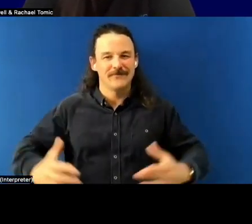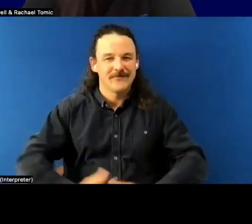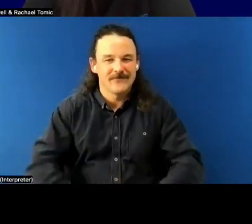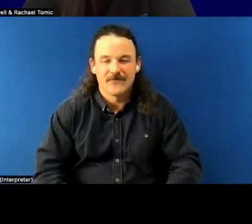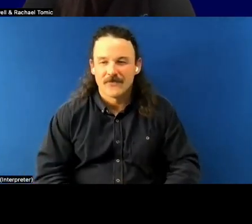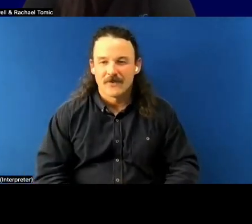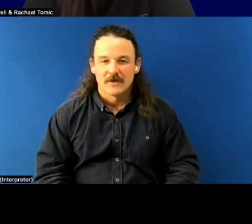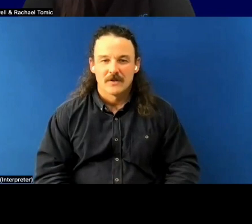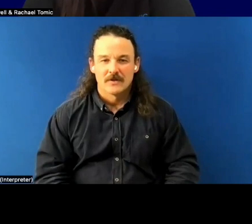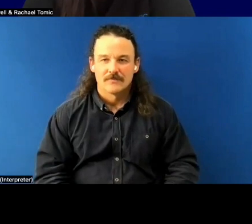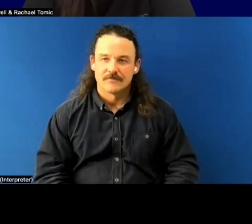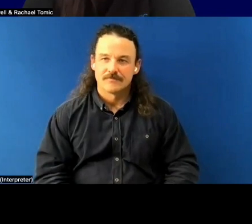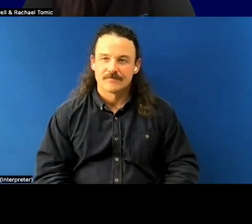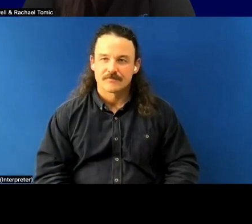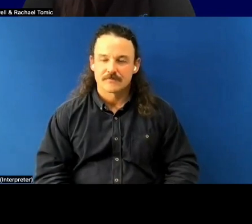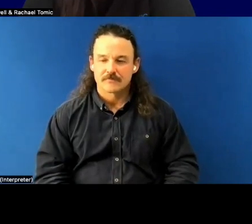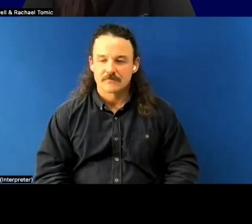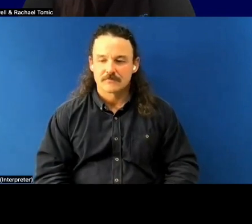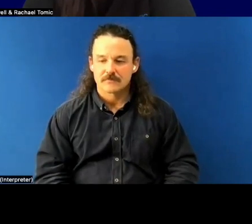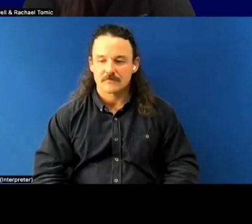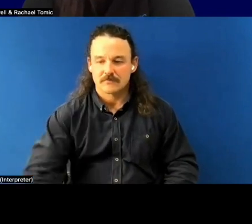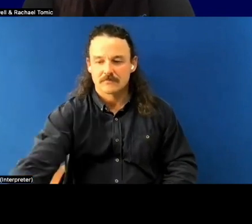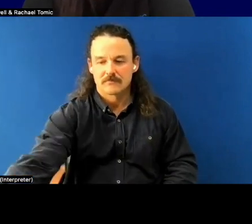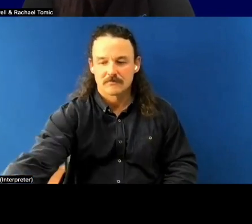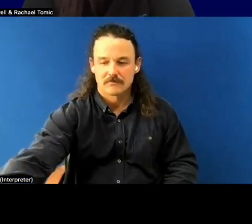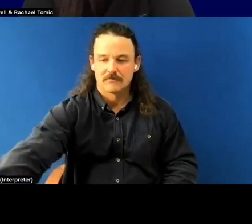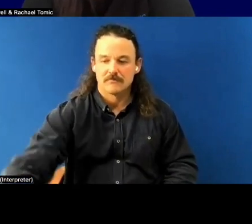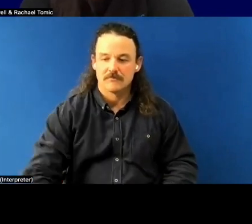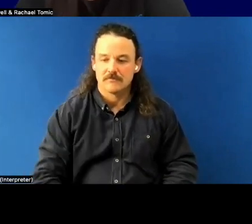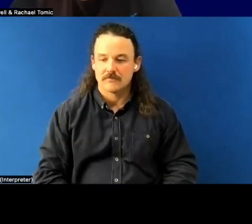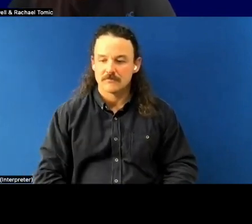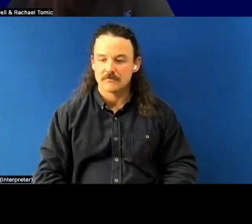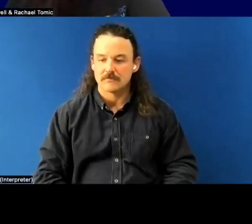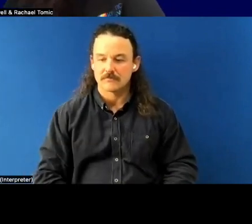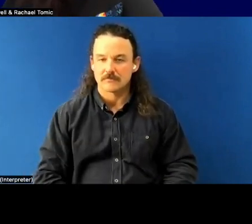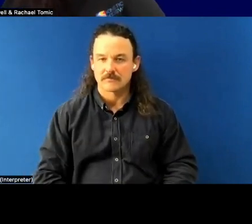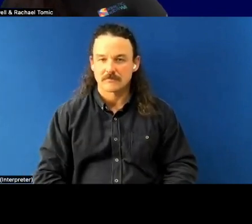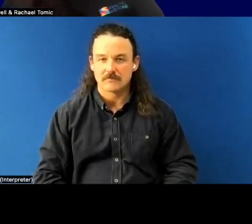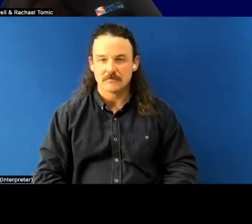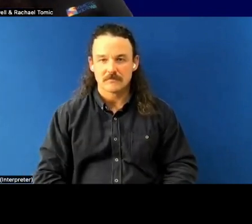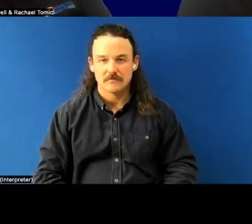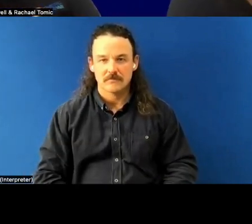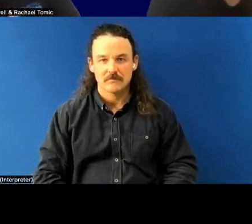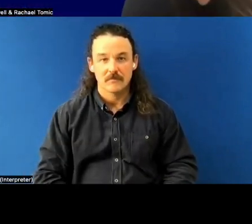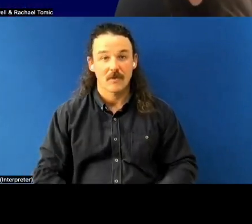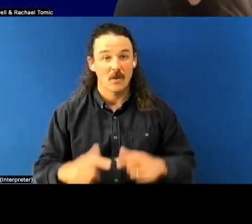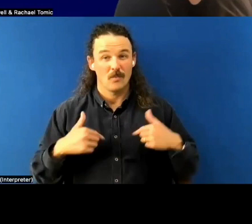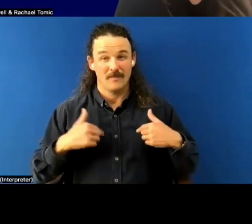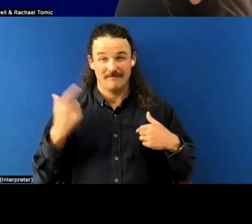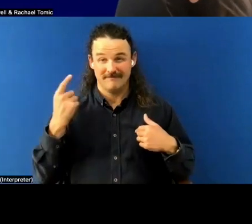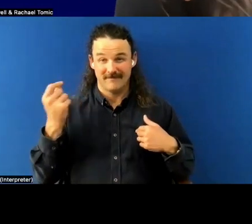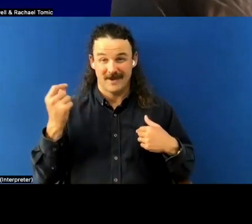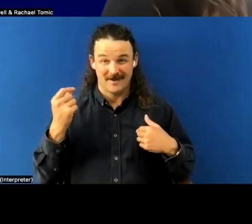Cool. We have whizzed through our content super quick.